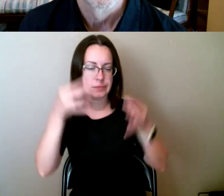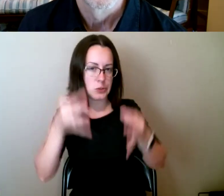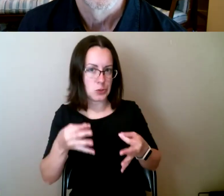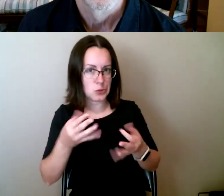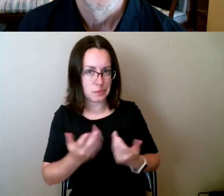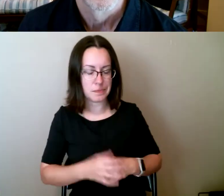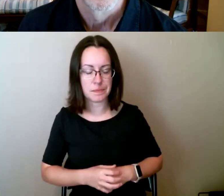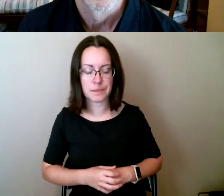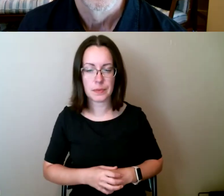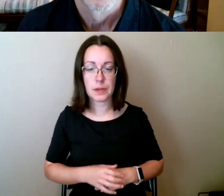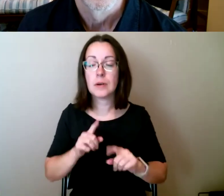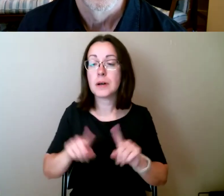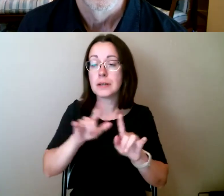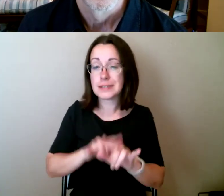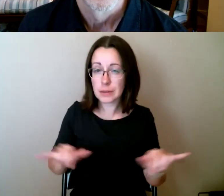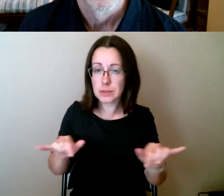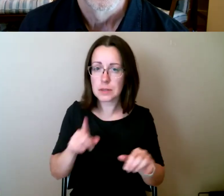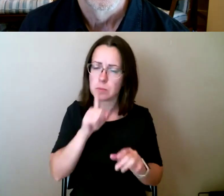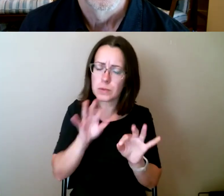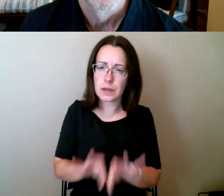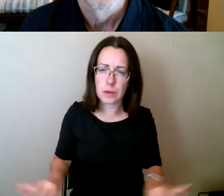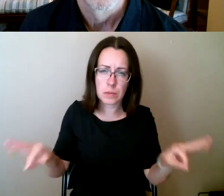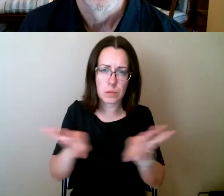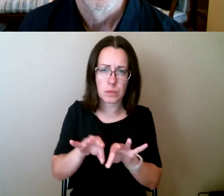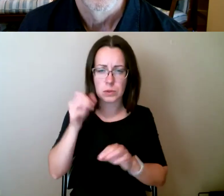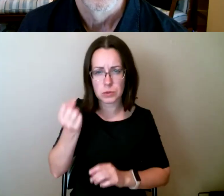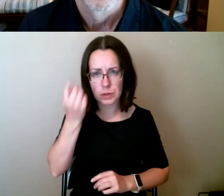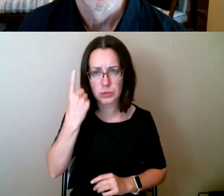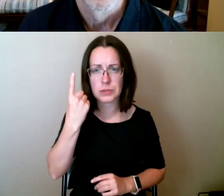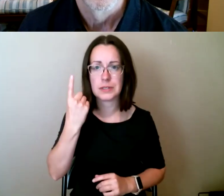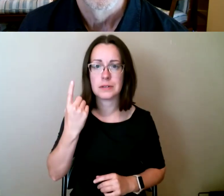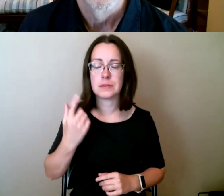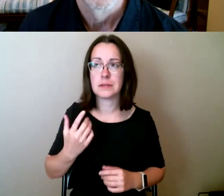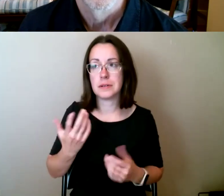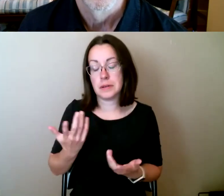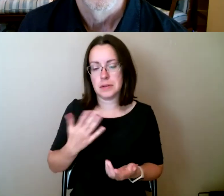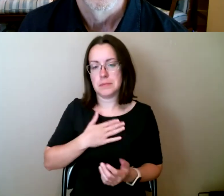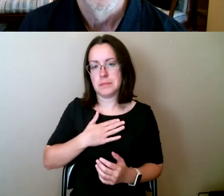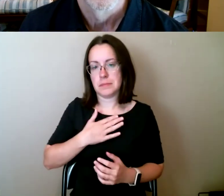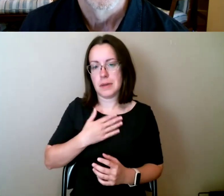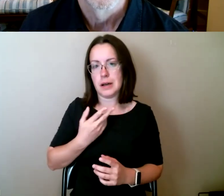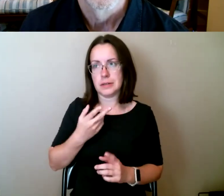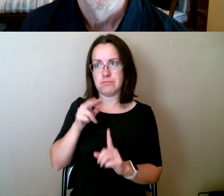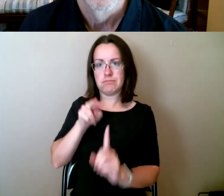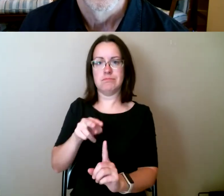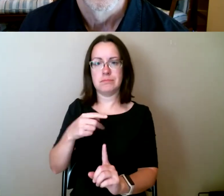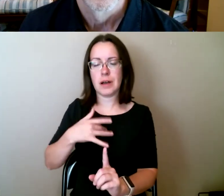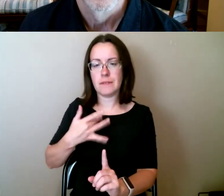uh it's very important to uh understand uh that's how I understand the whole process is that the